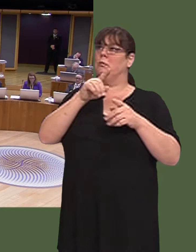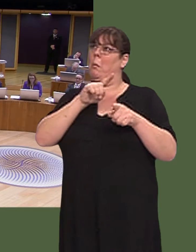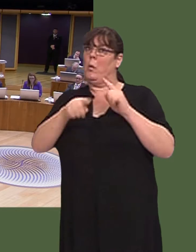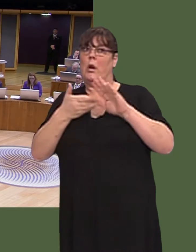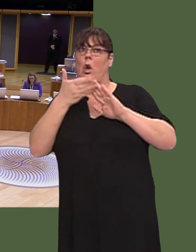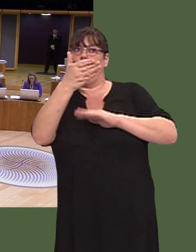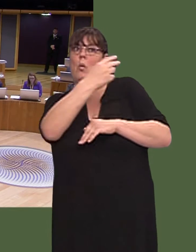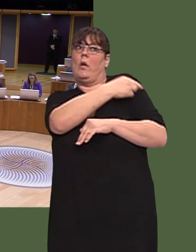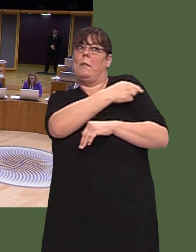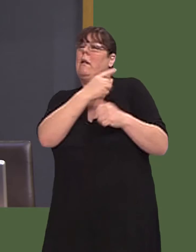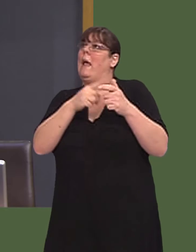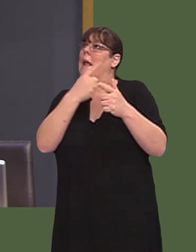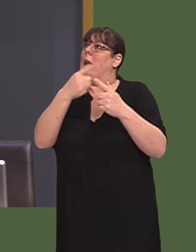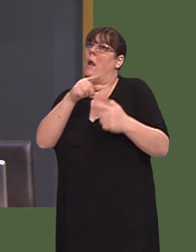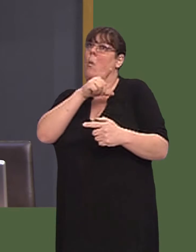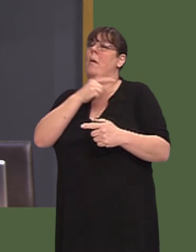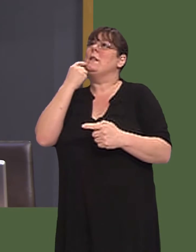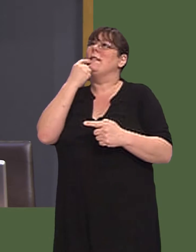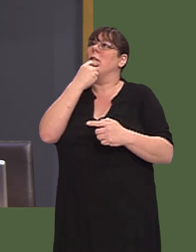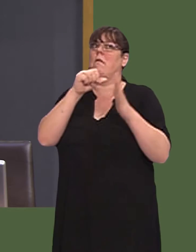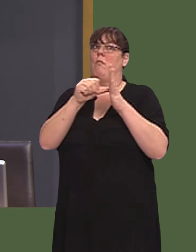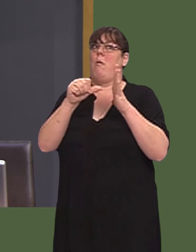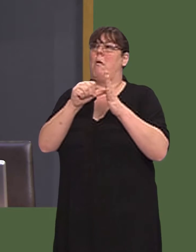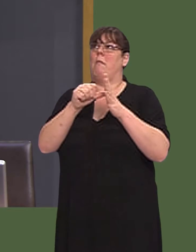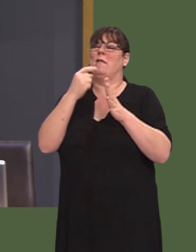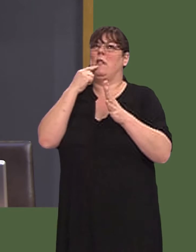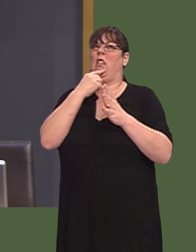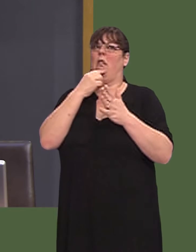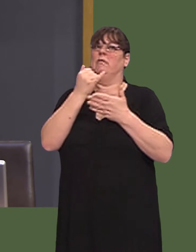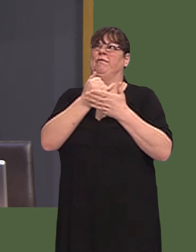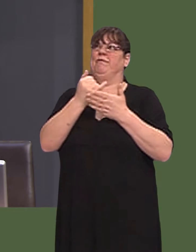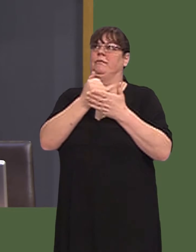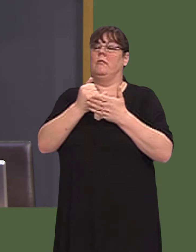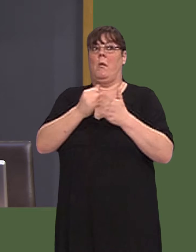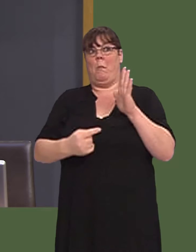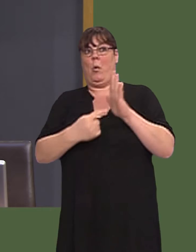units today is because of tooth decay, and itís crucial that good dental care is provided